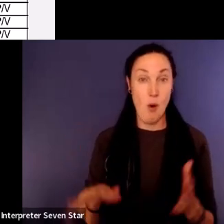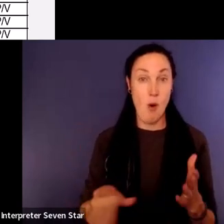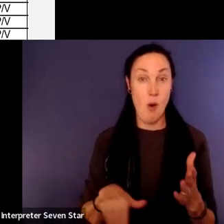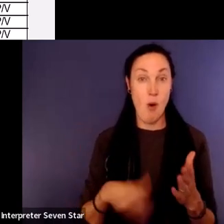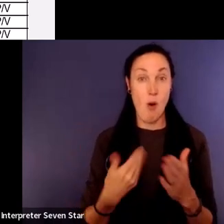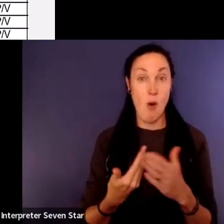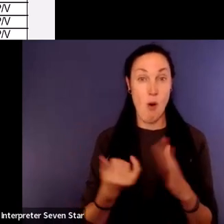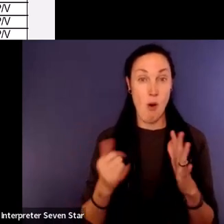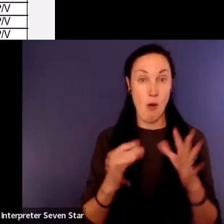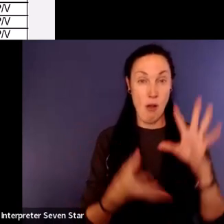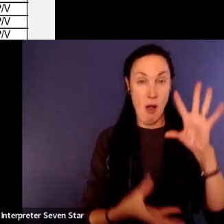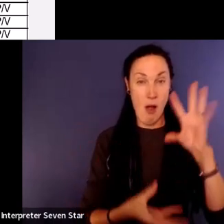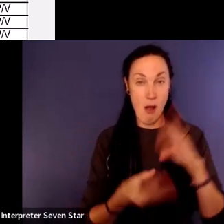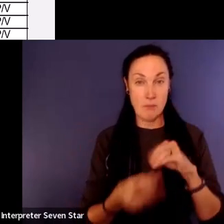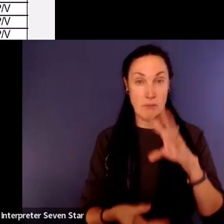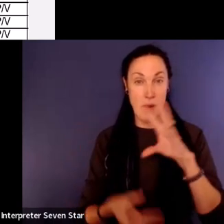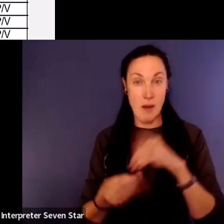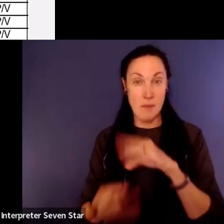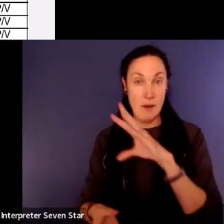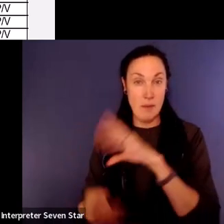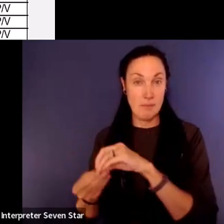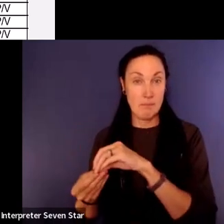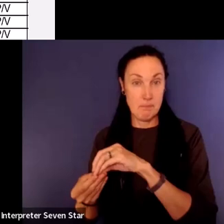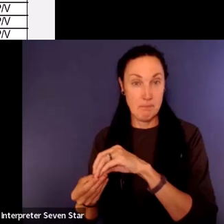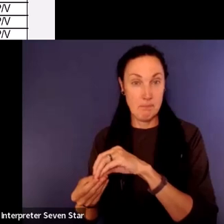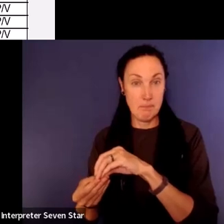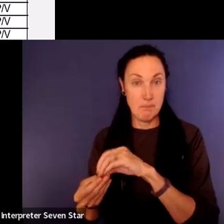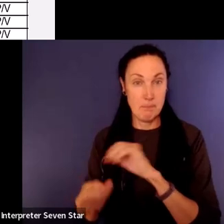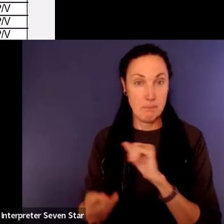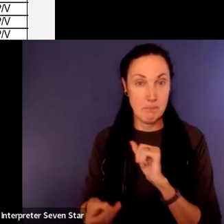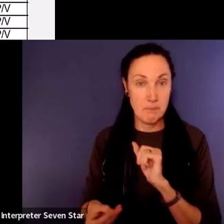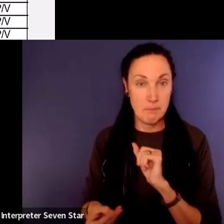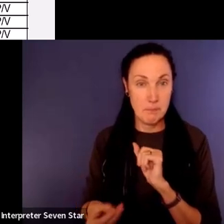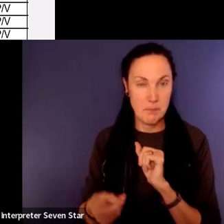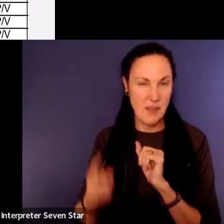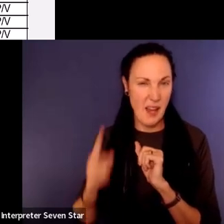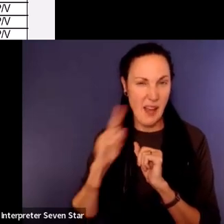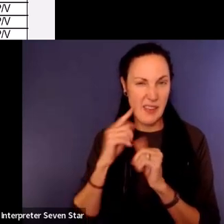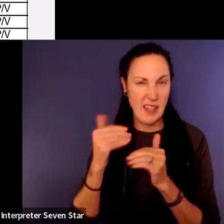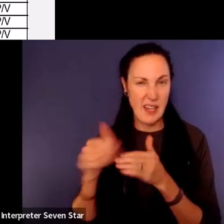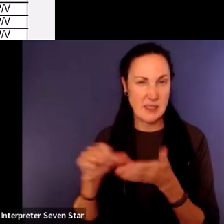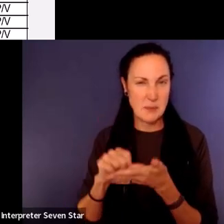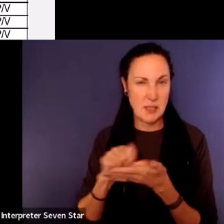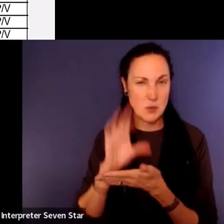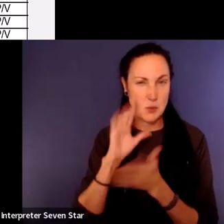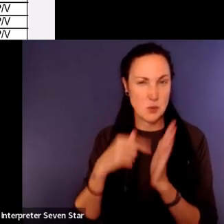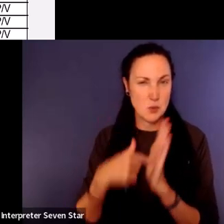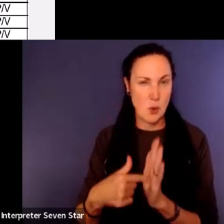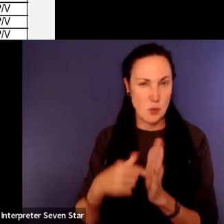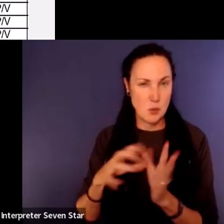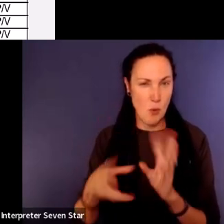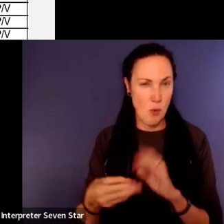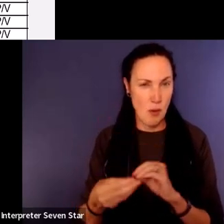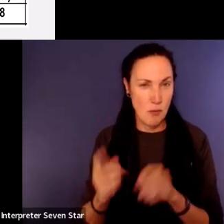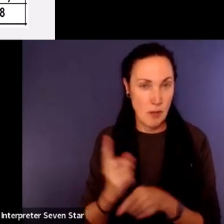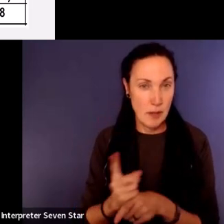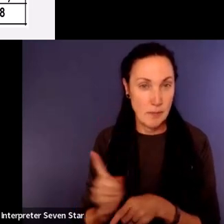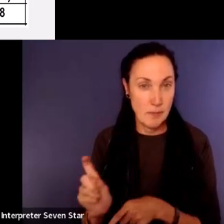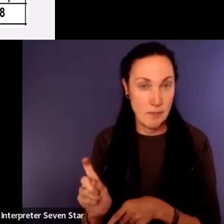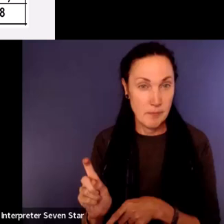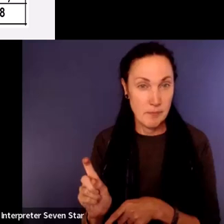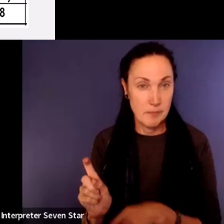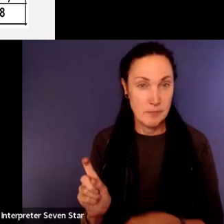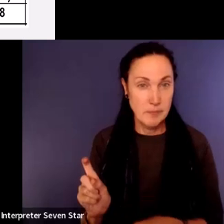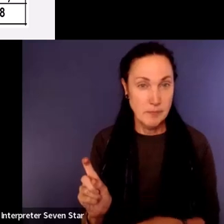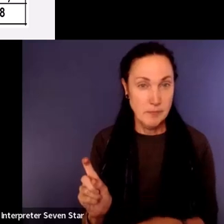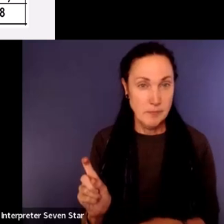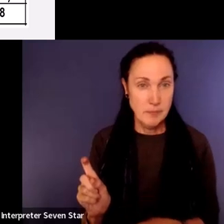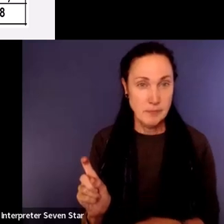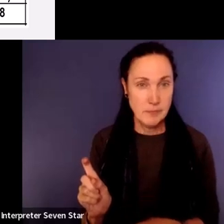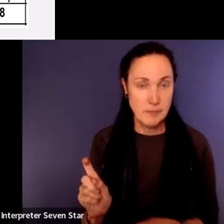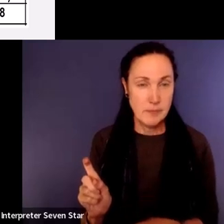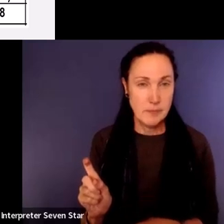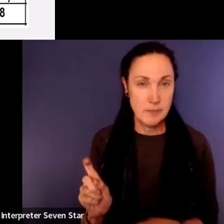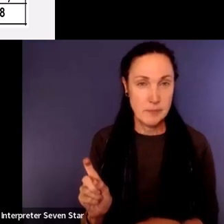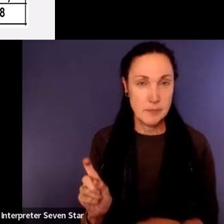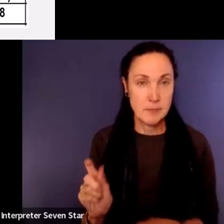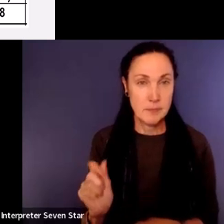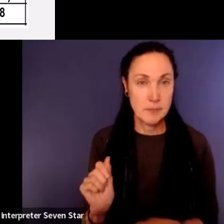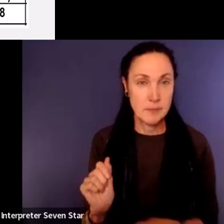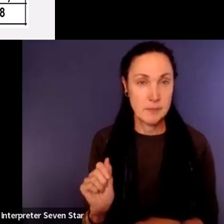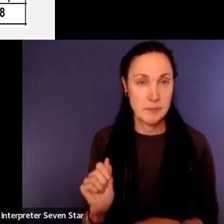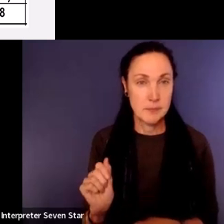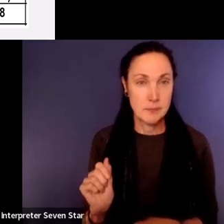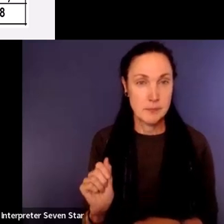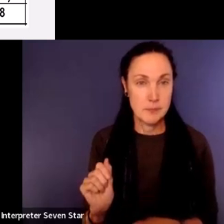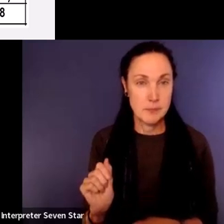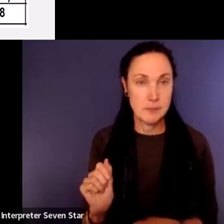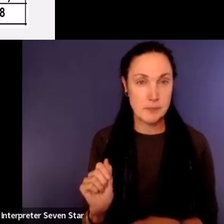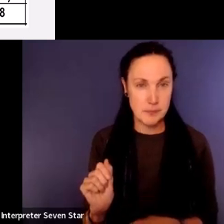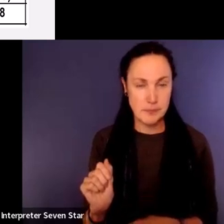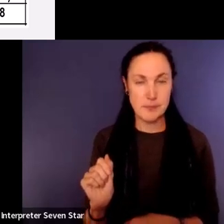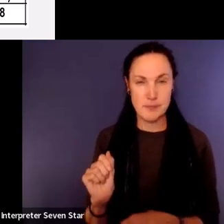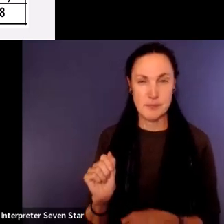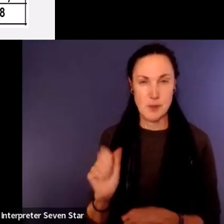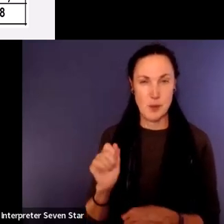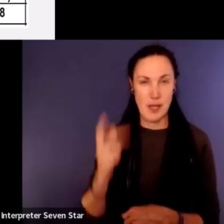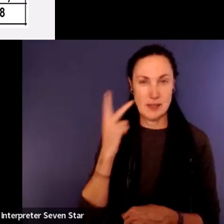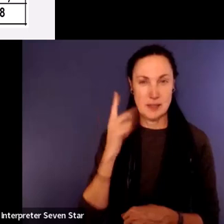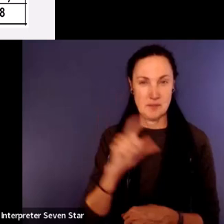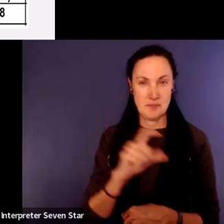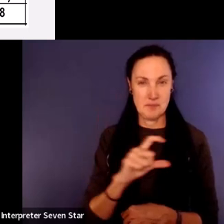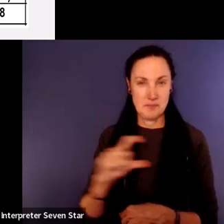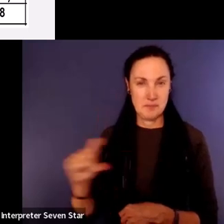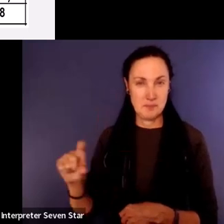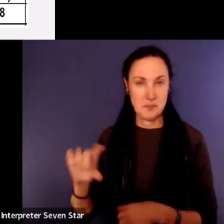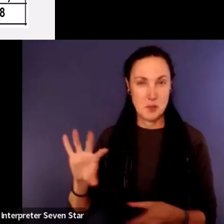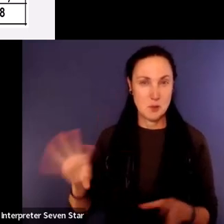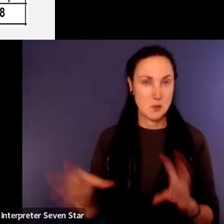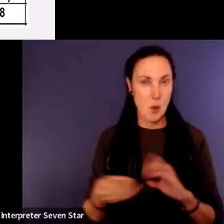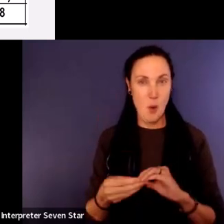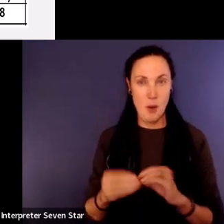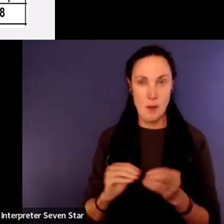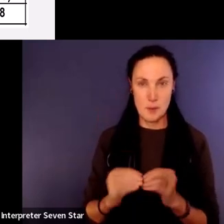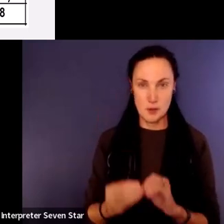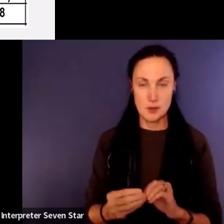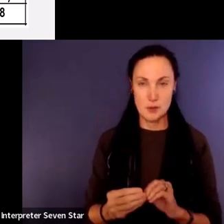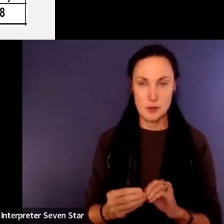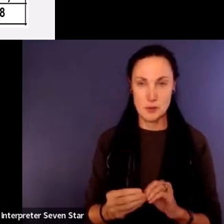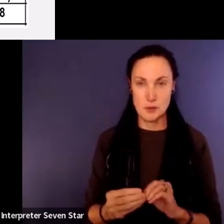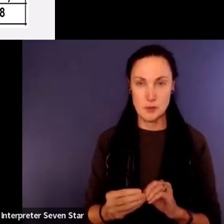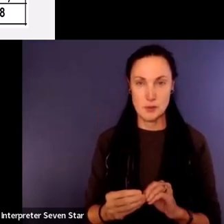the next slide will show the results. So, this is the rest of it and what we looked at is, "What does